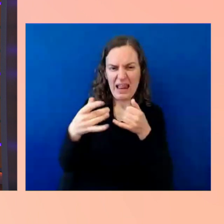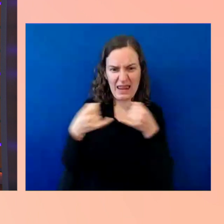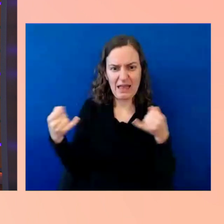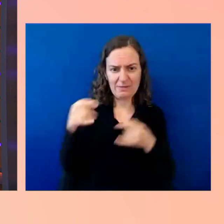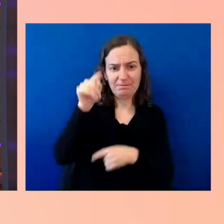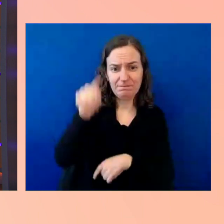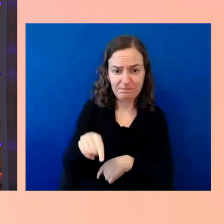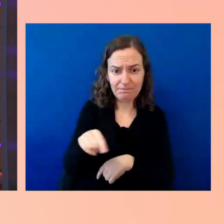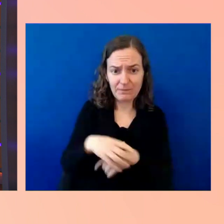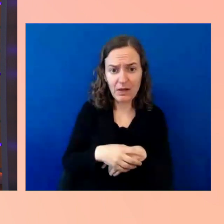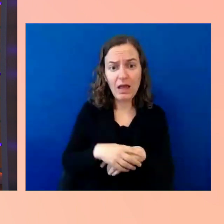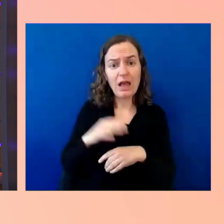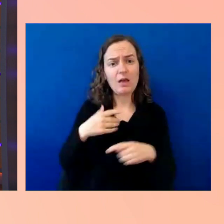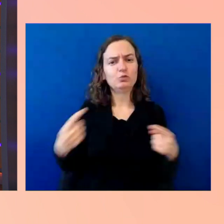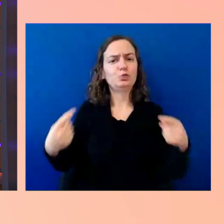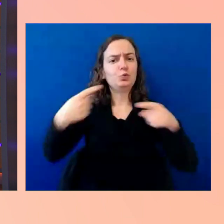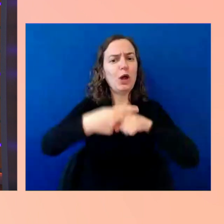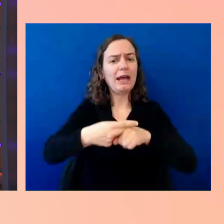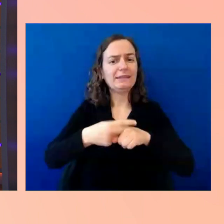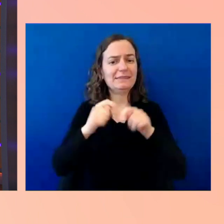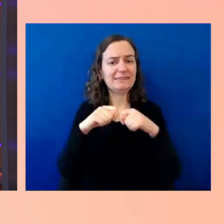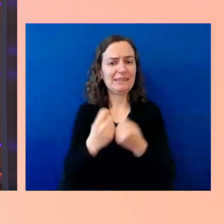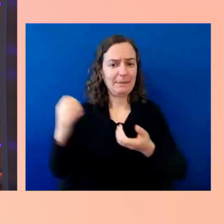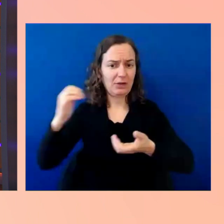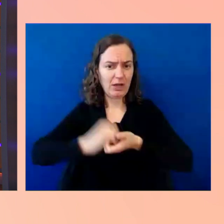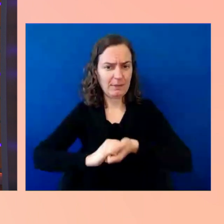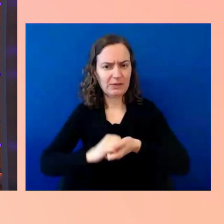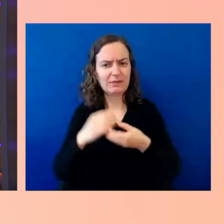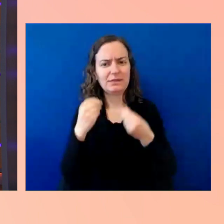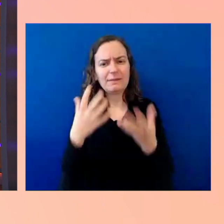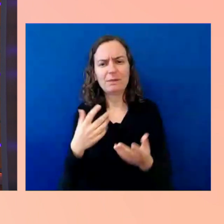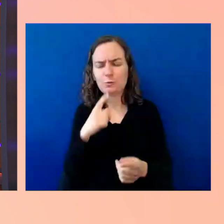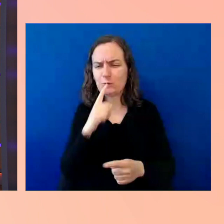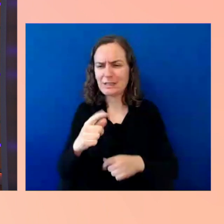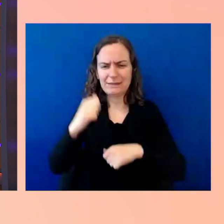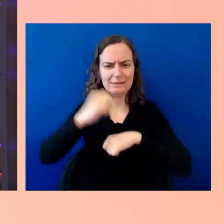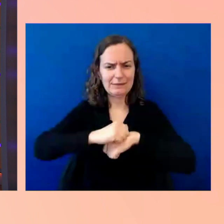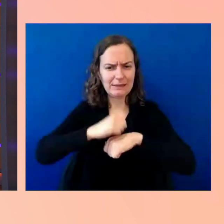us some really tangible tools to build and adapt the developer experiences